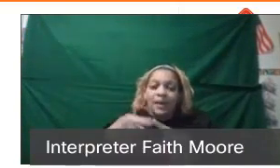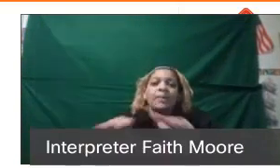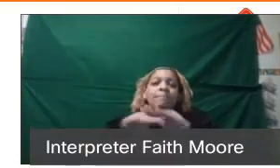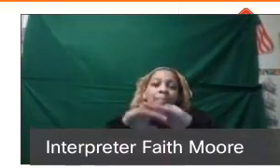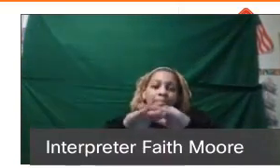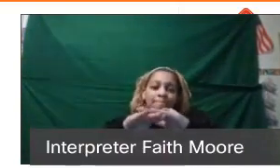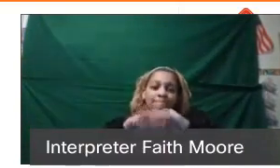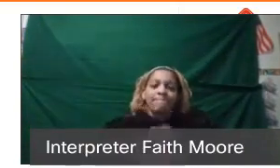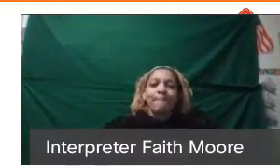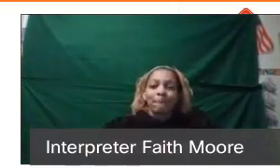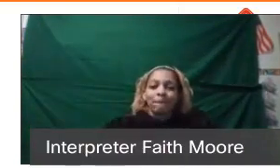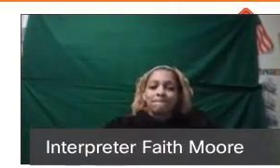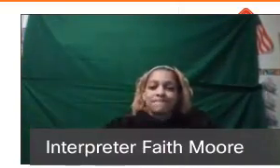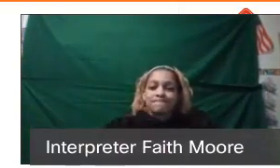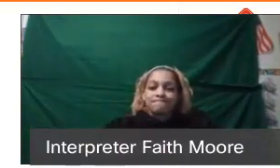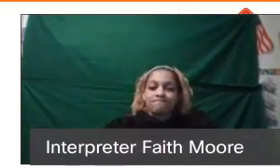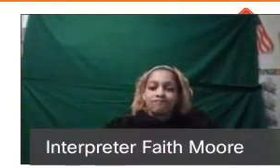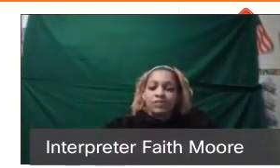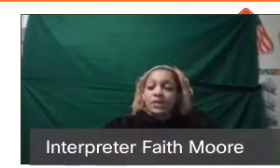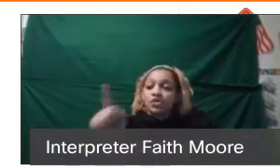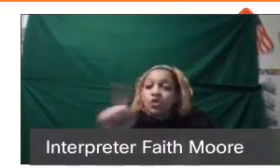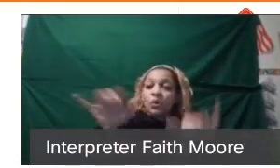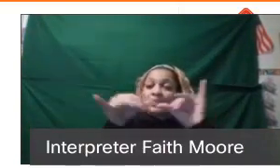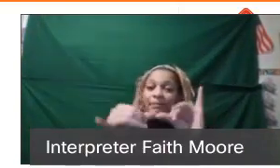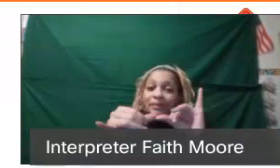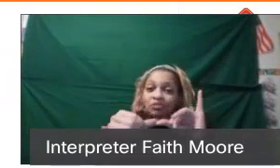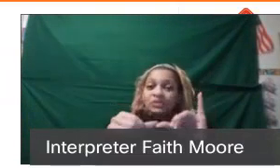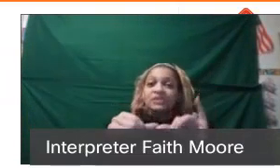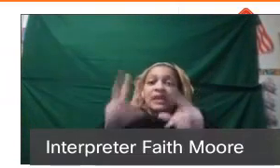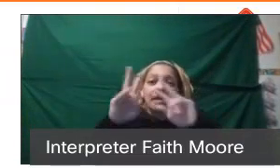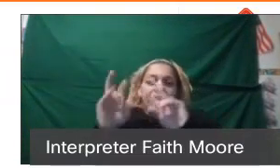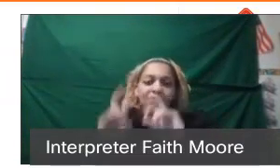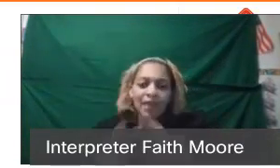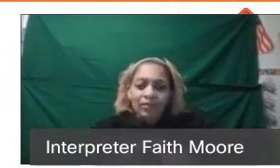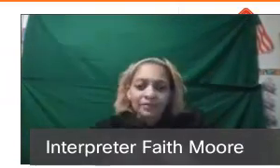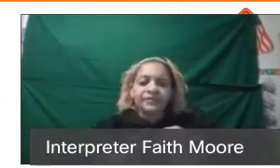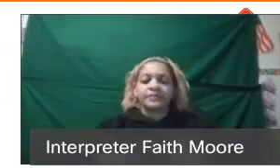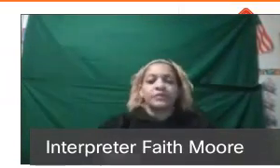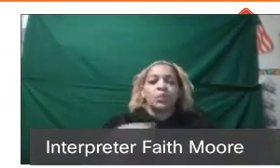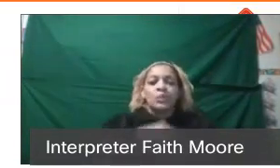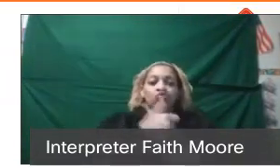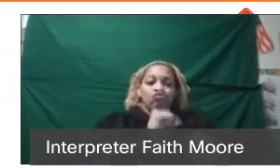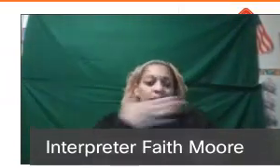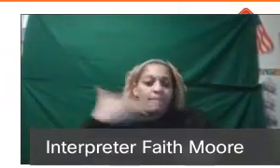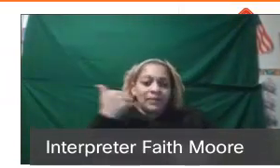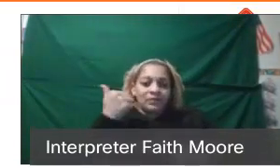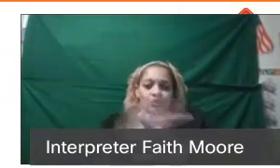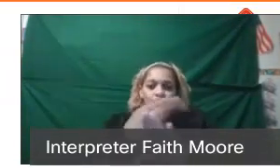So, with that for the metric analysis, which are our best to use the existing lighting.